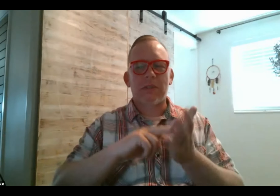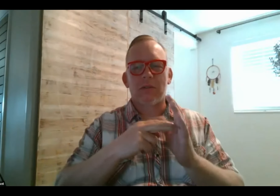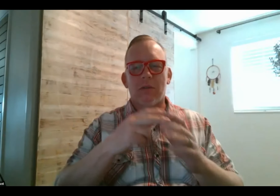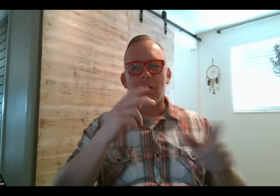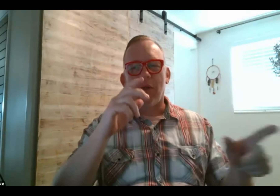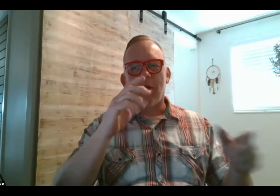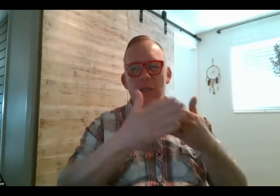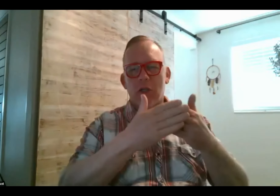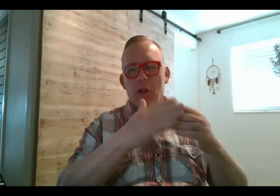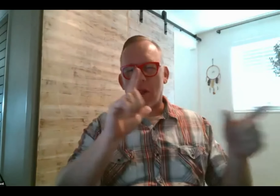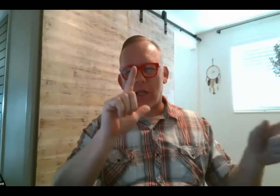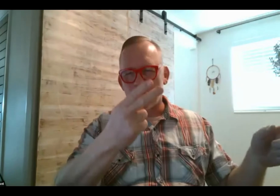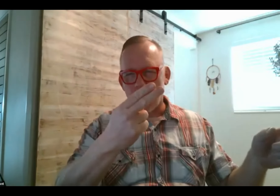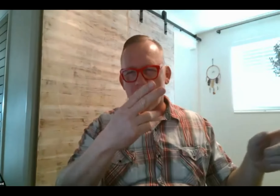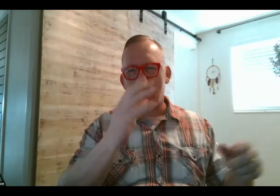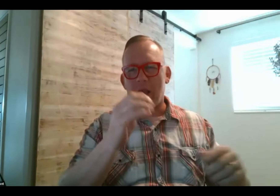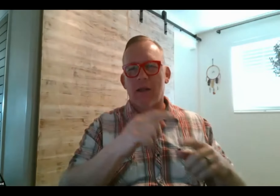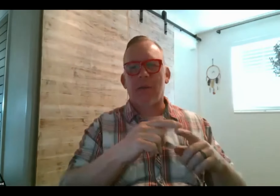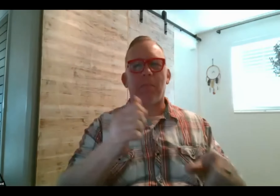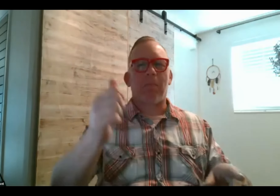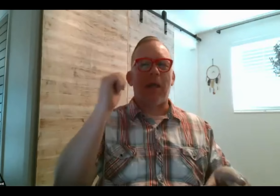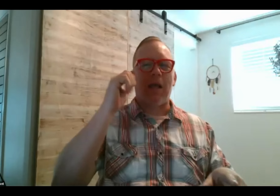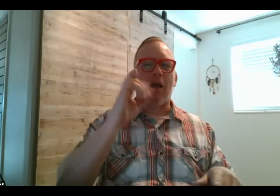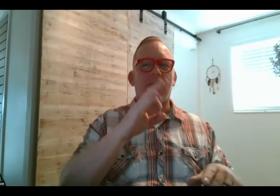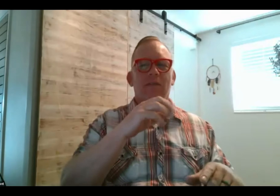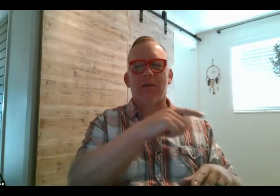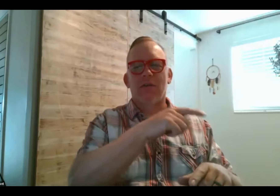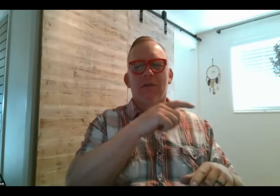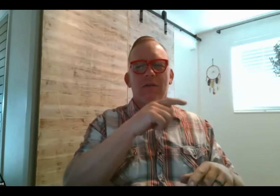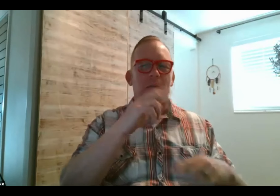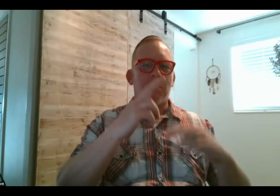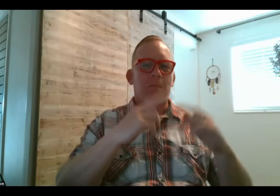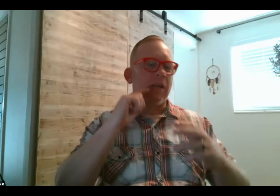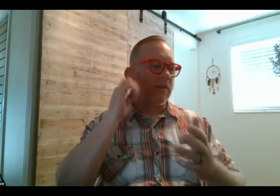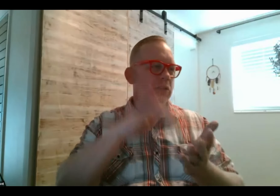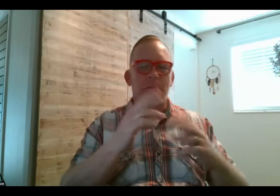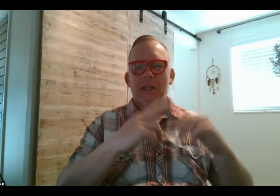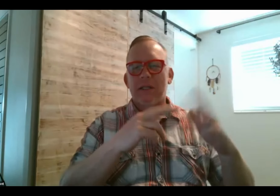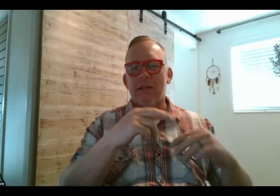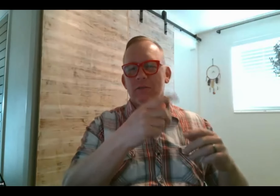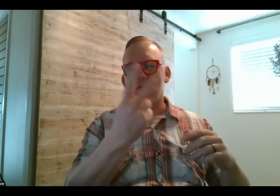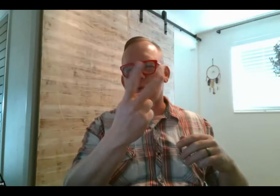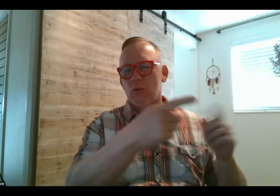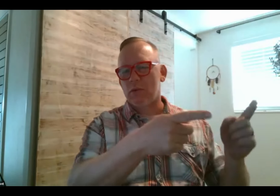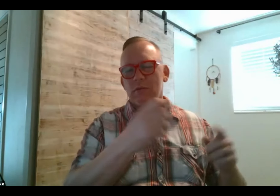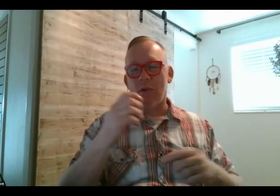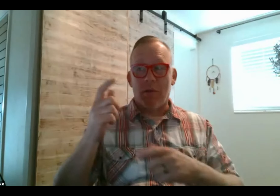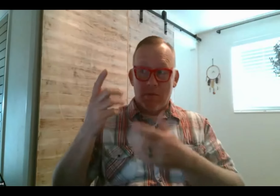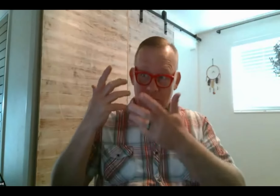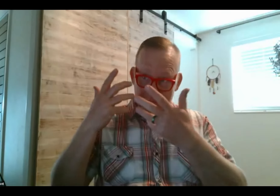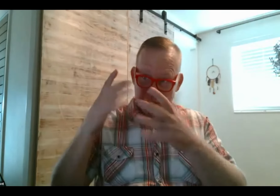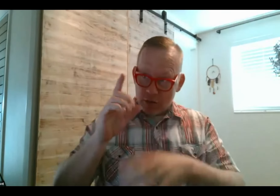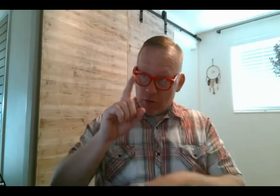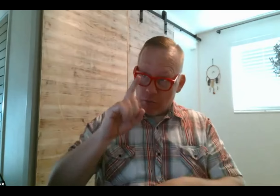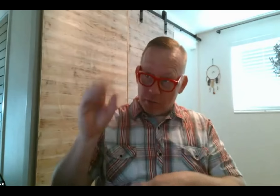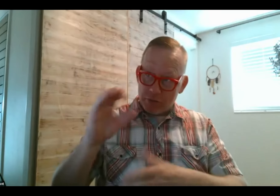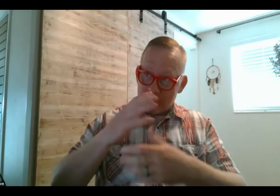start phase II, which will be near the lecture hall and the back of the building, those updates.